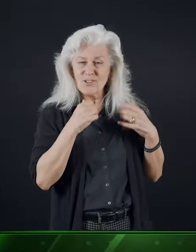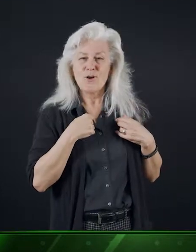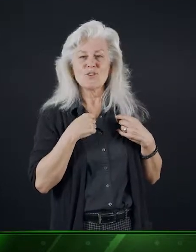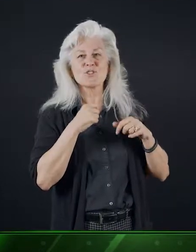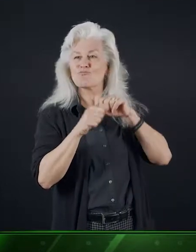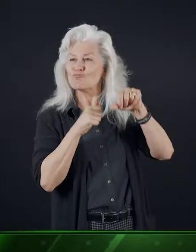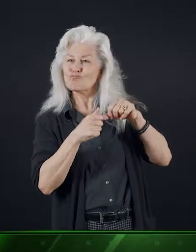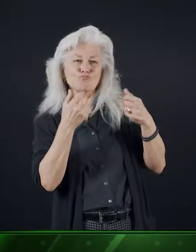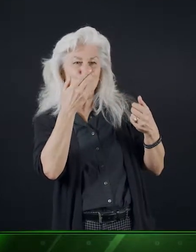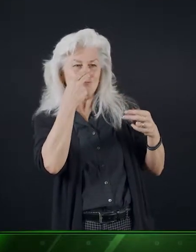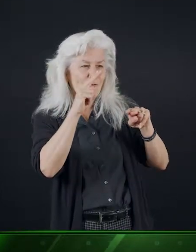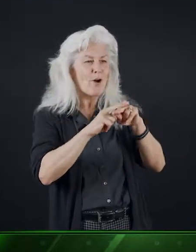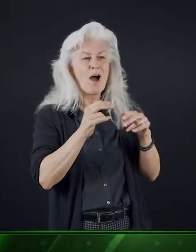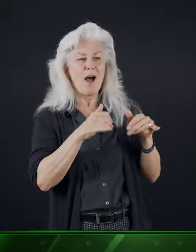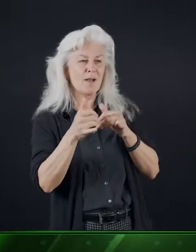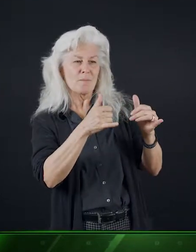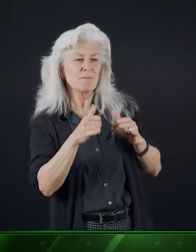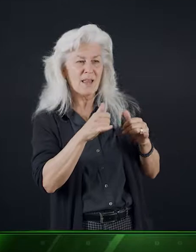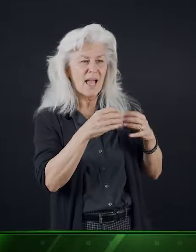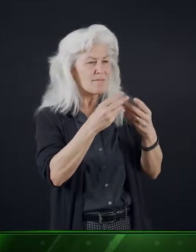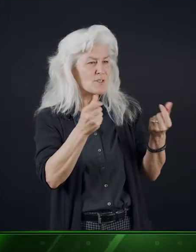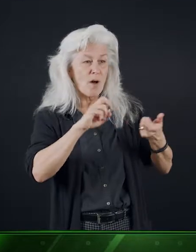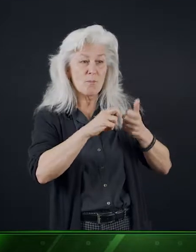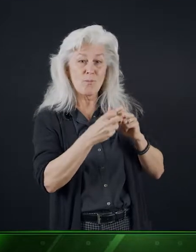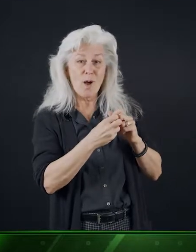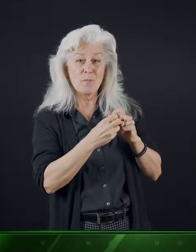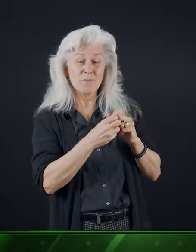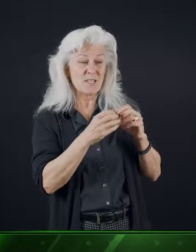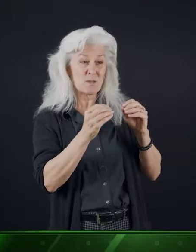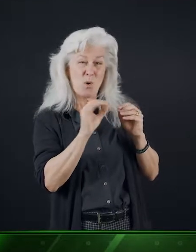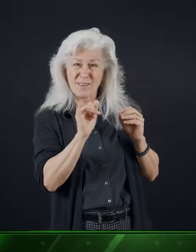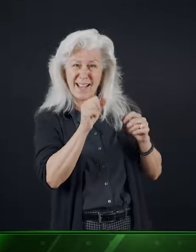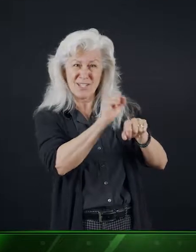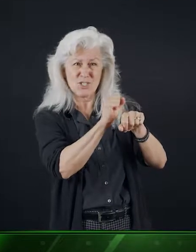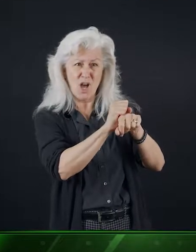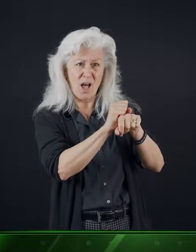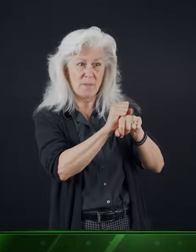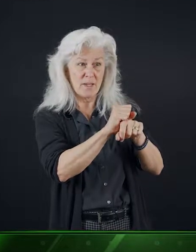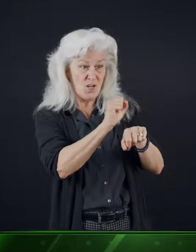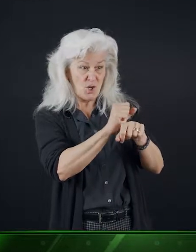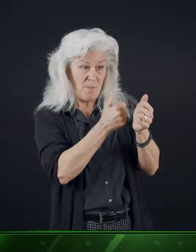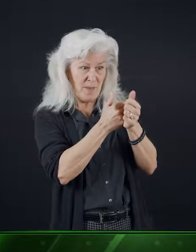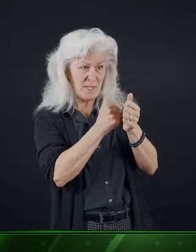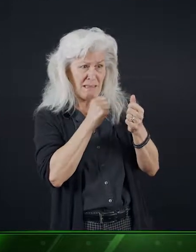and solving problems and doing more what you'd expect from a job. A job isn't terrifying every day.